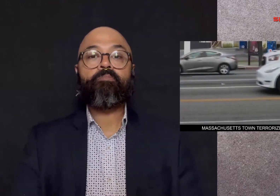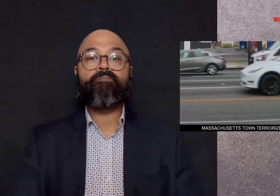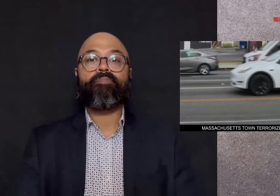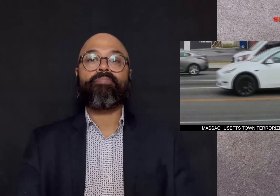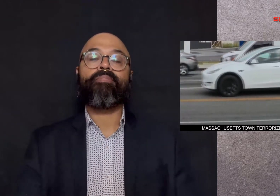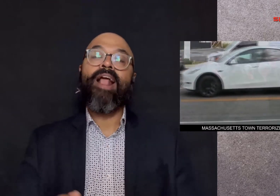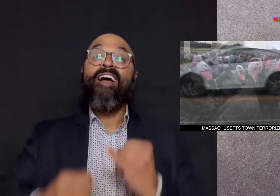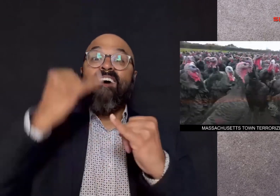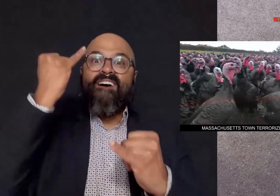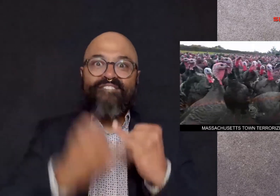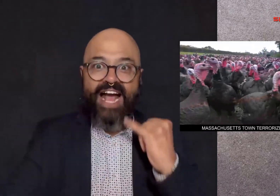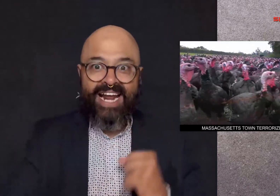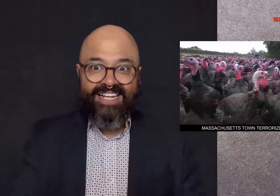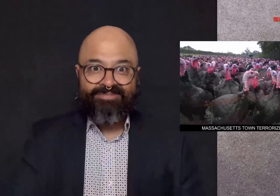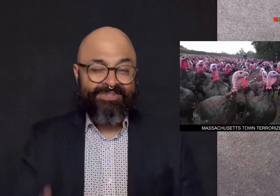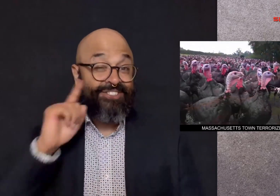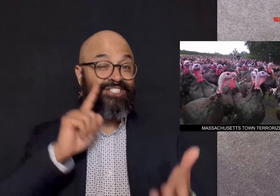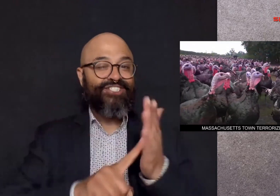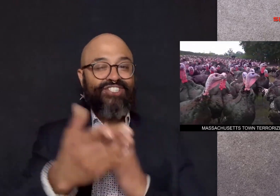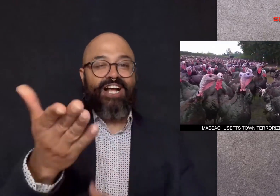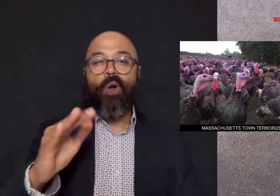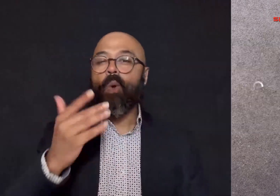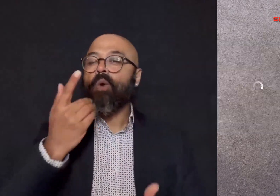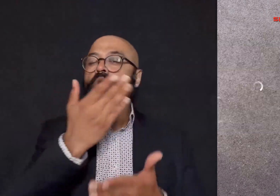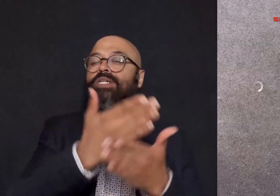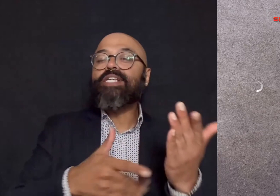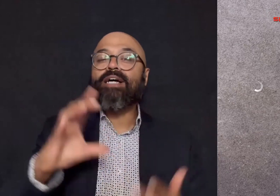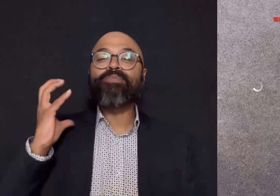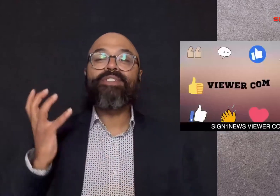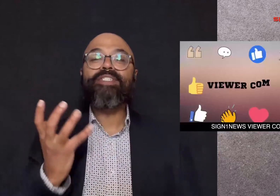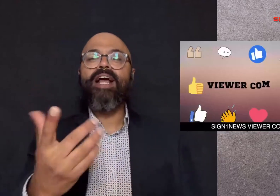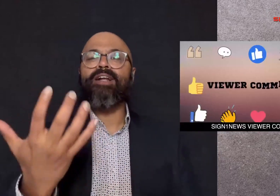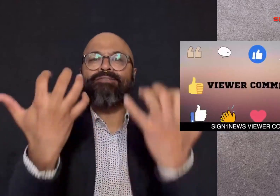and finally let's check out some Sign1News viewer comments